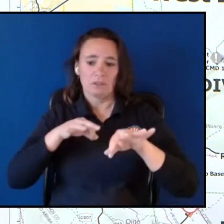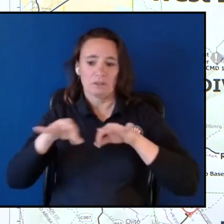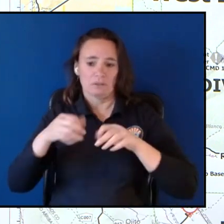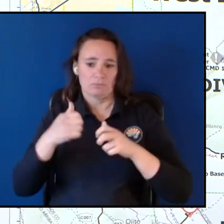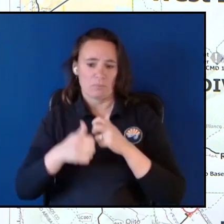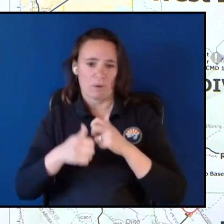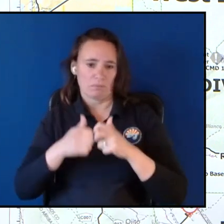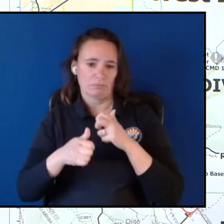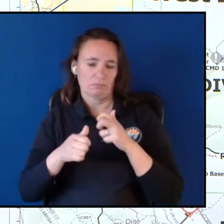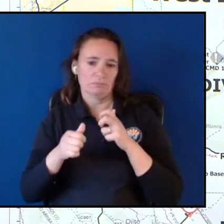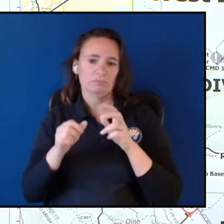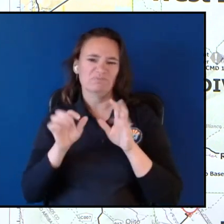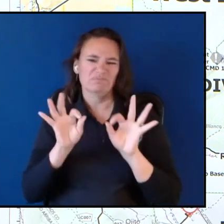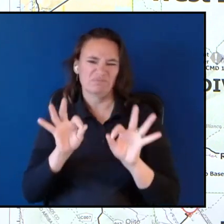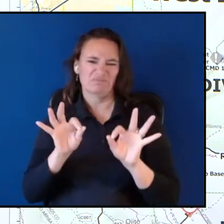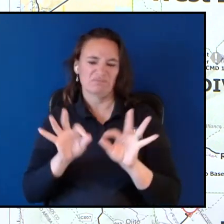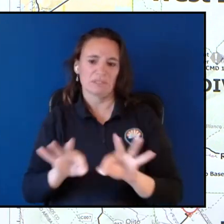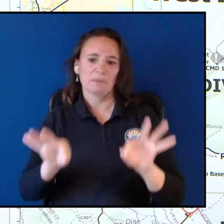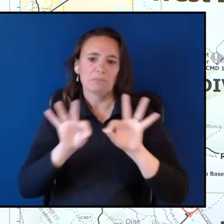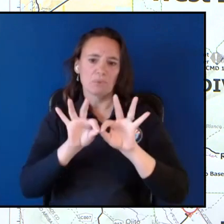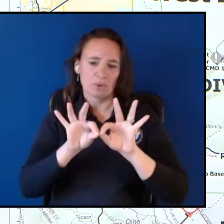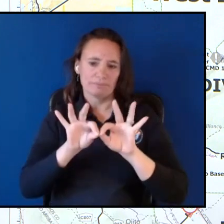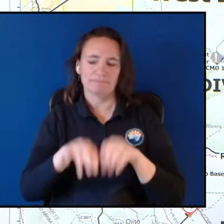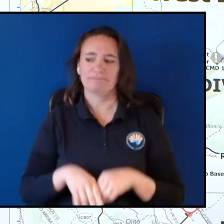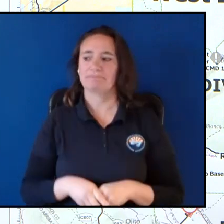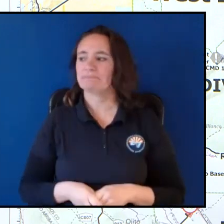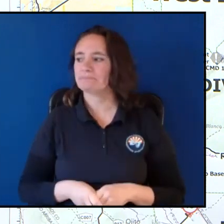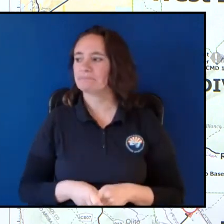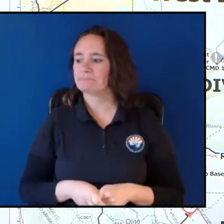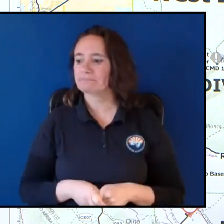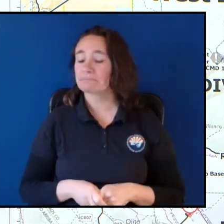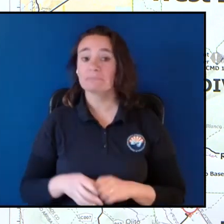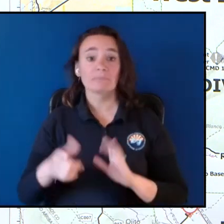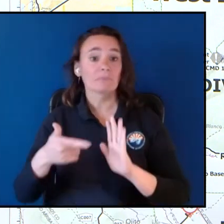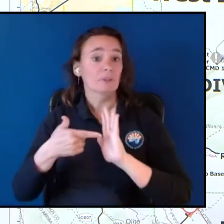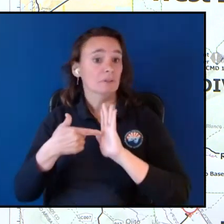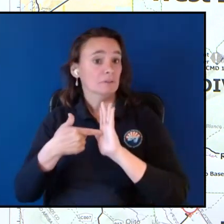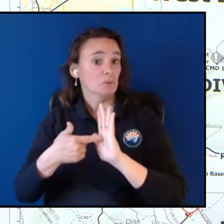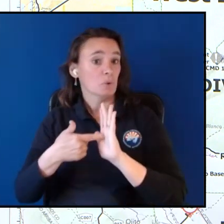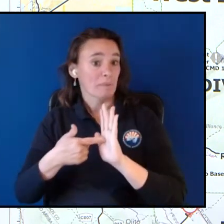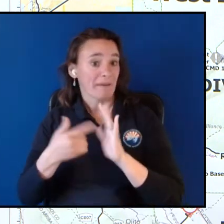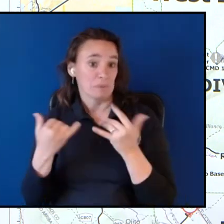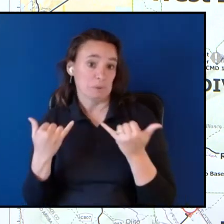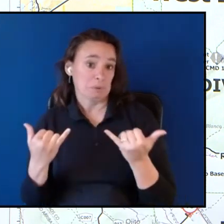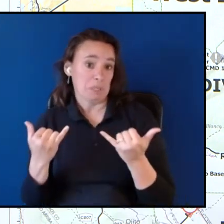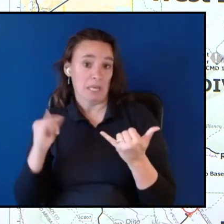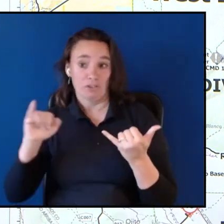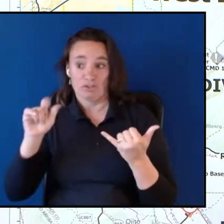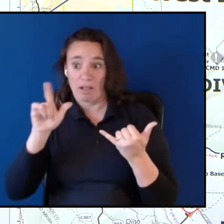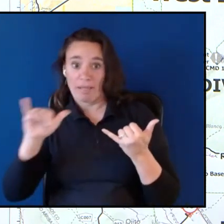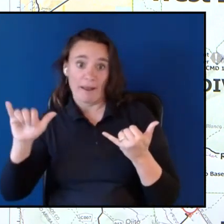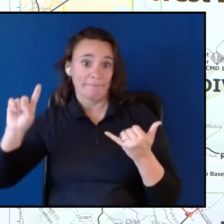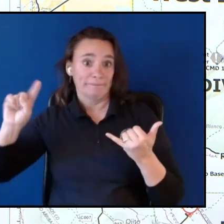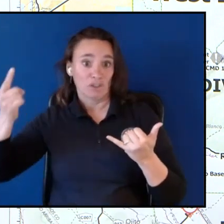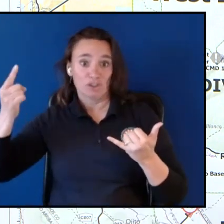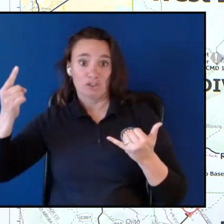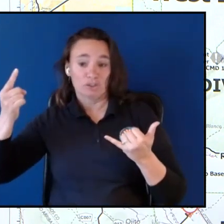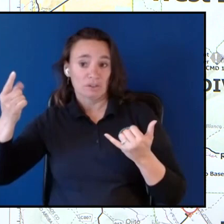As kind of a counter example, if it was July 1 right now, and we're starting to get high overnight humidities and it